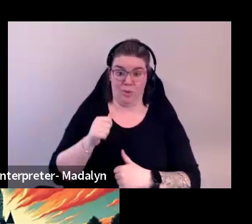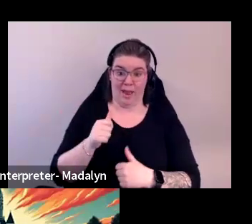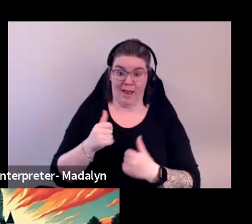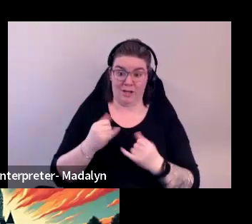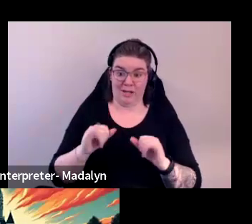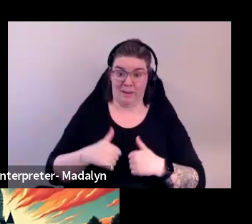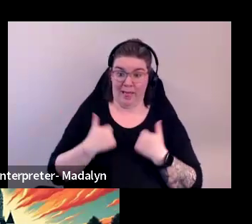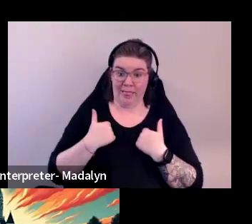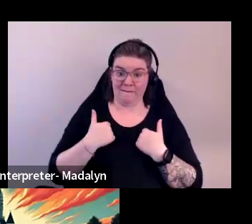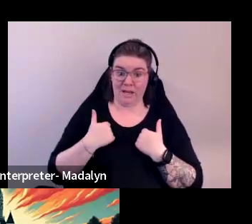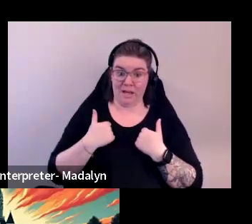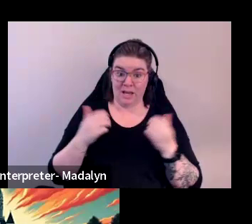Brooke Wilson (she/her): And my answer to then